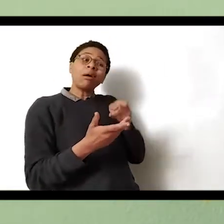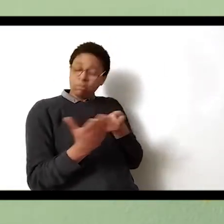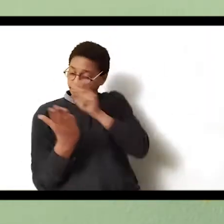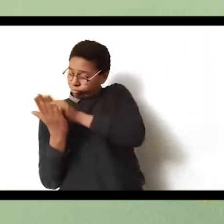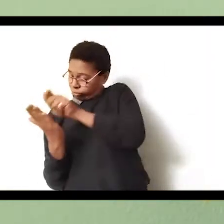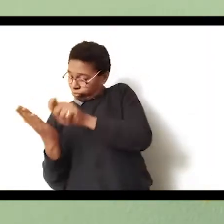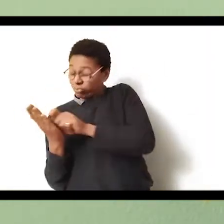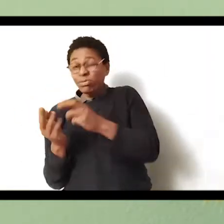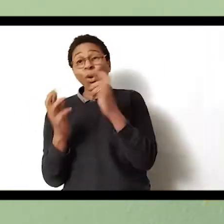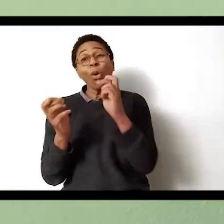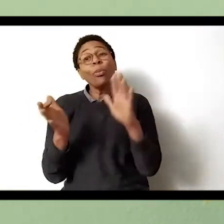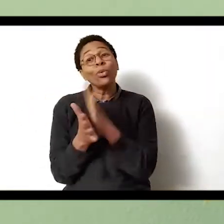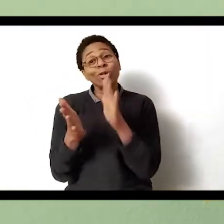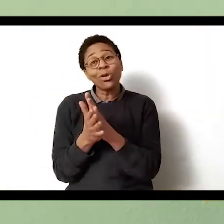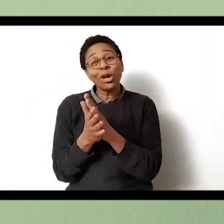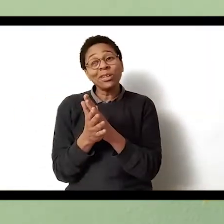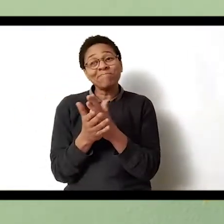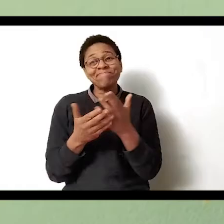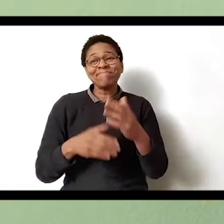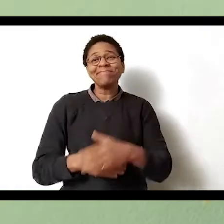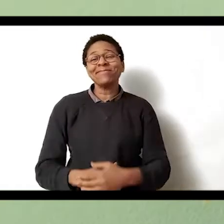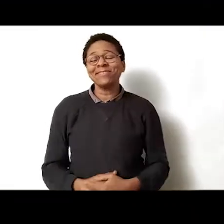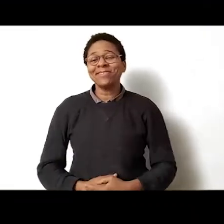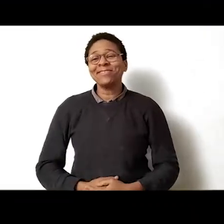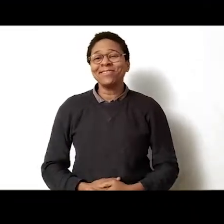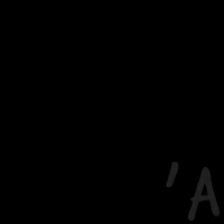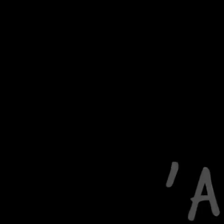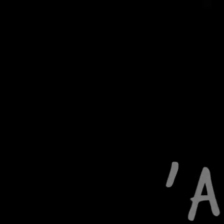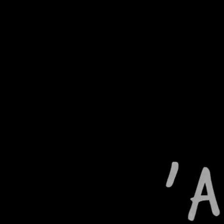We hope you enjoy our collection.